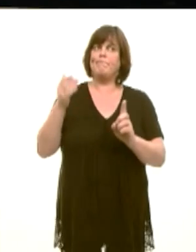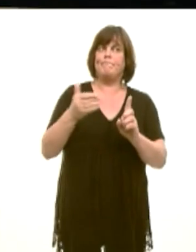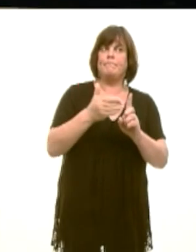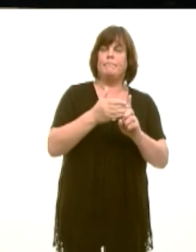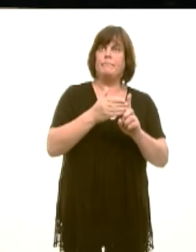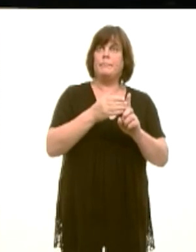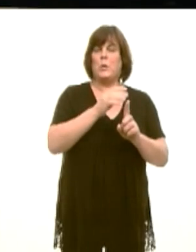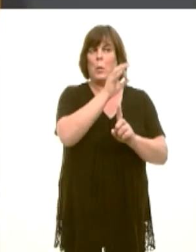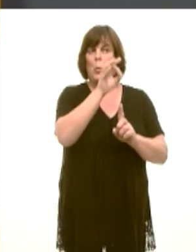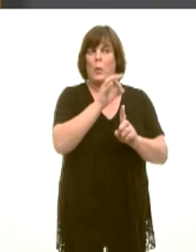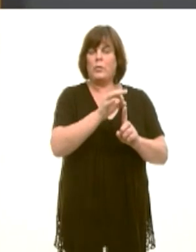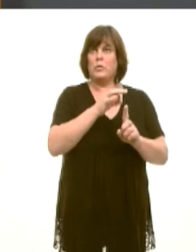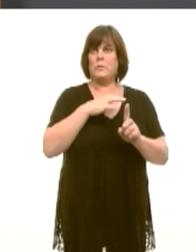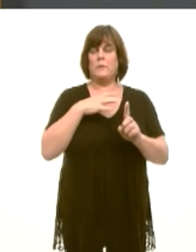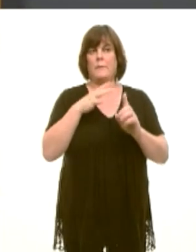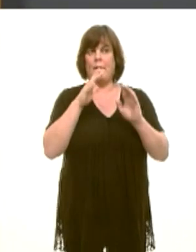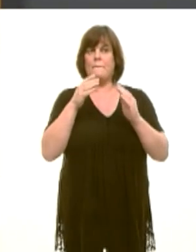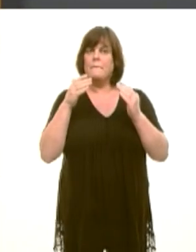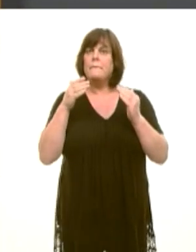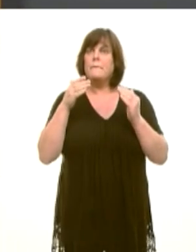questionóand Iím very supportive of what Kirsty Williams had to sayóunfortunately,